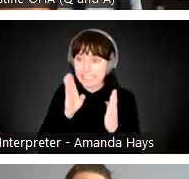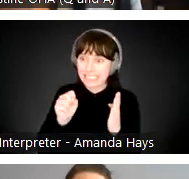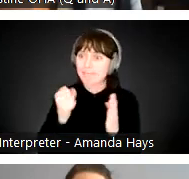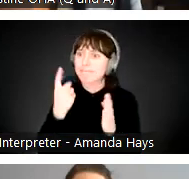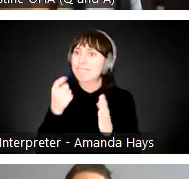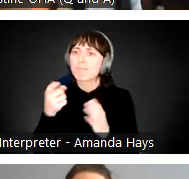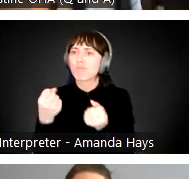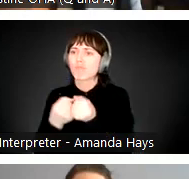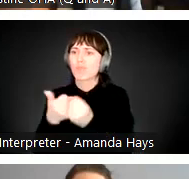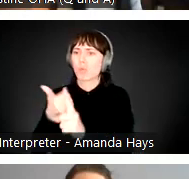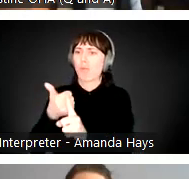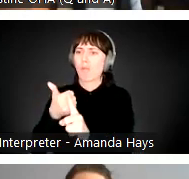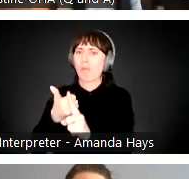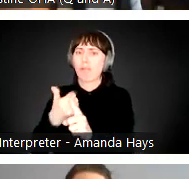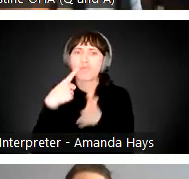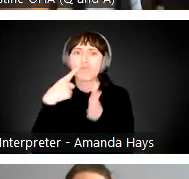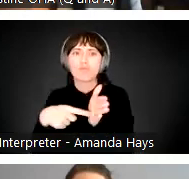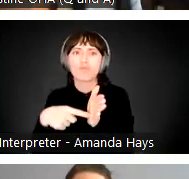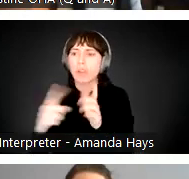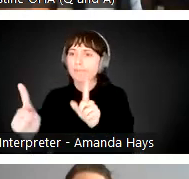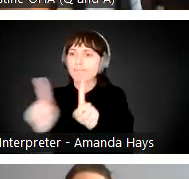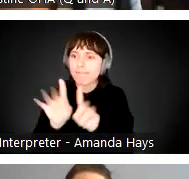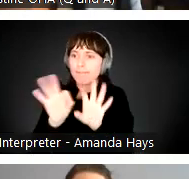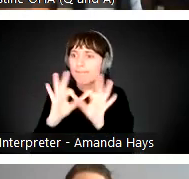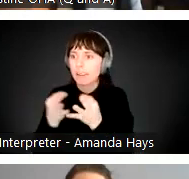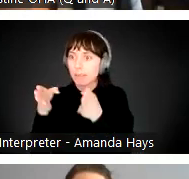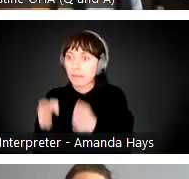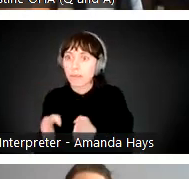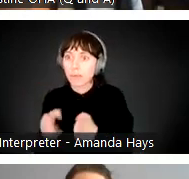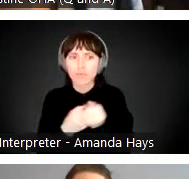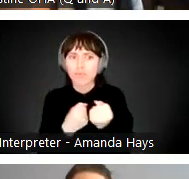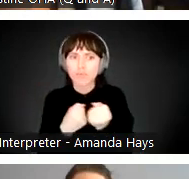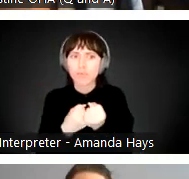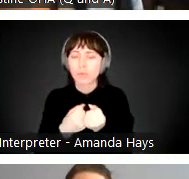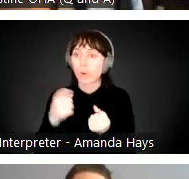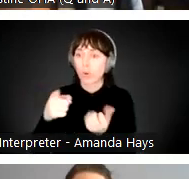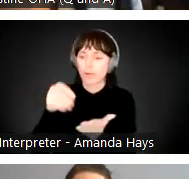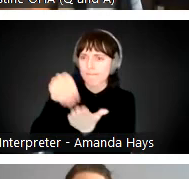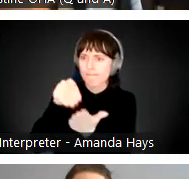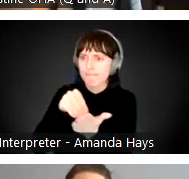member along with you, that might mean keeping track of your symptoms enough so